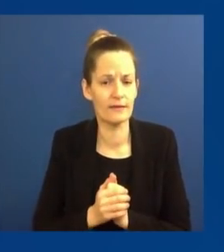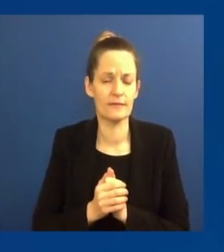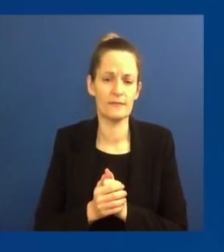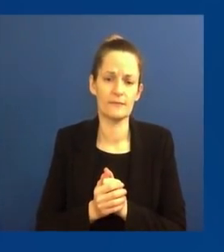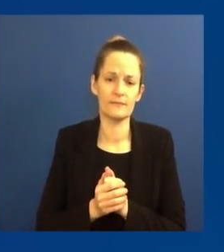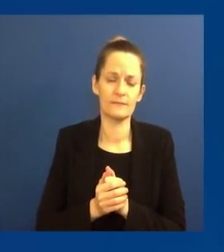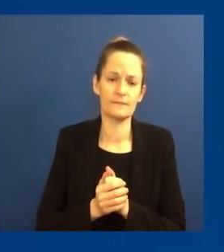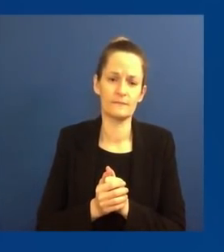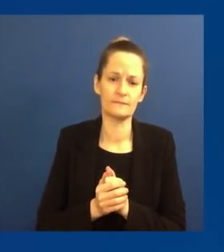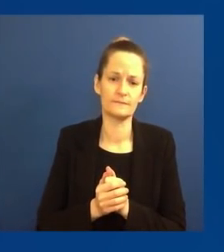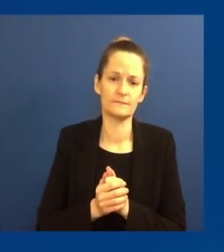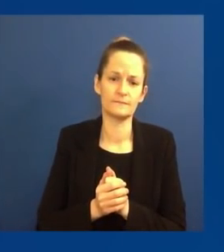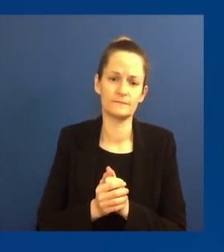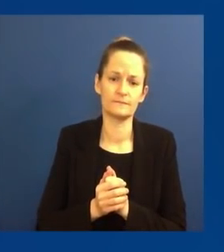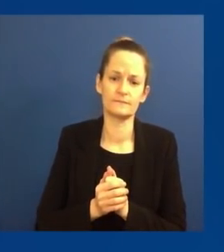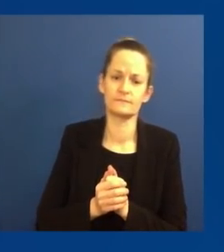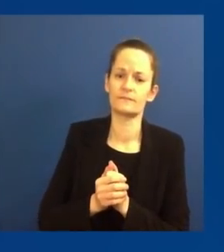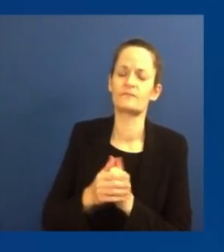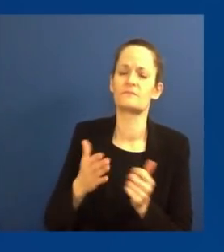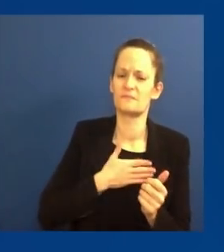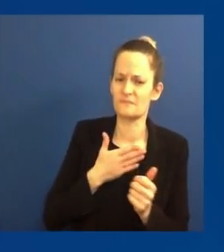Moderator: Let's go to Theo Meyer at the Washington Post.